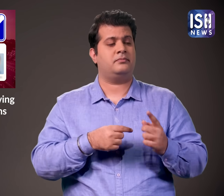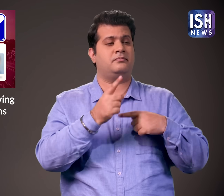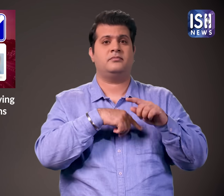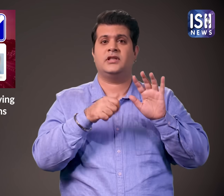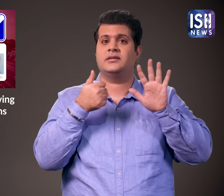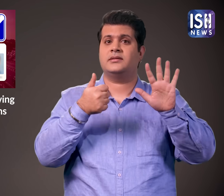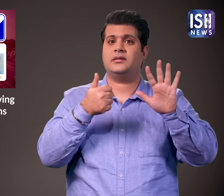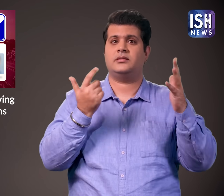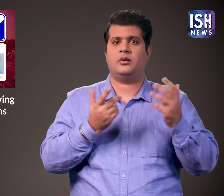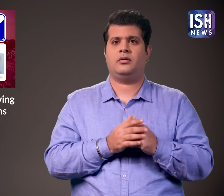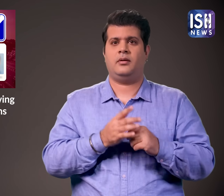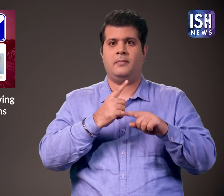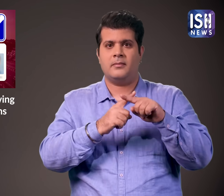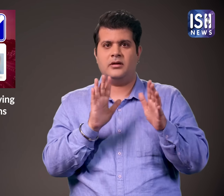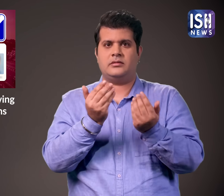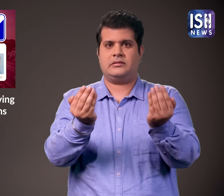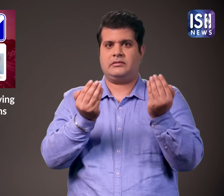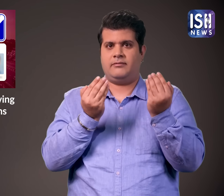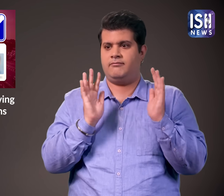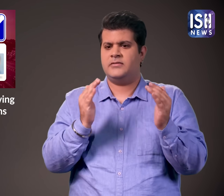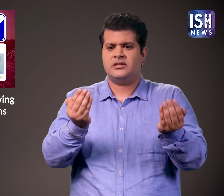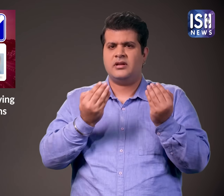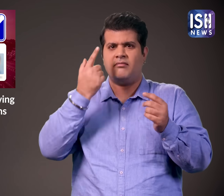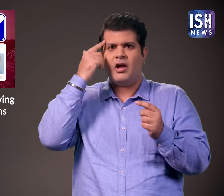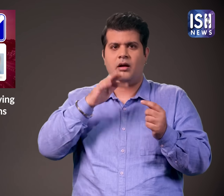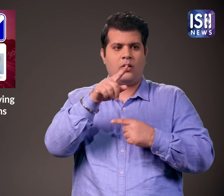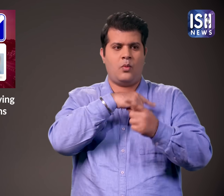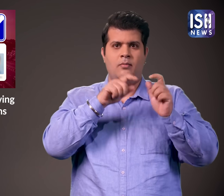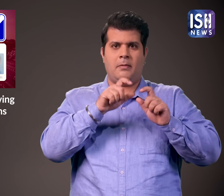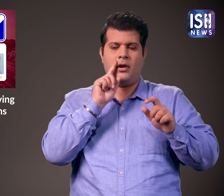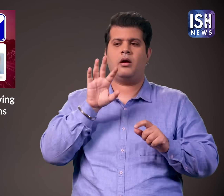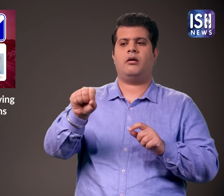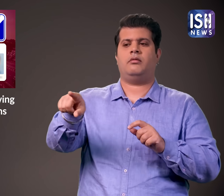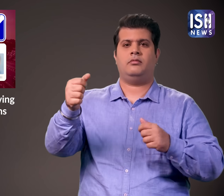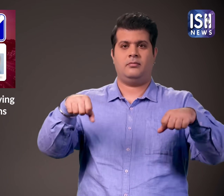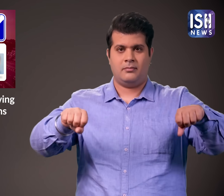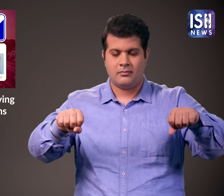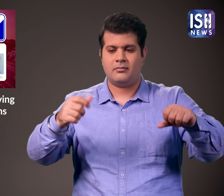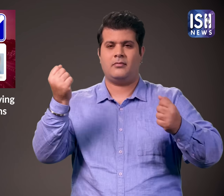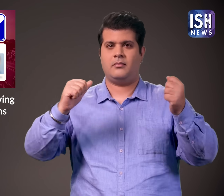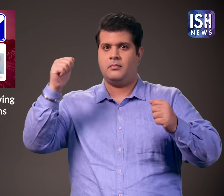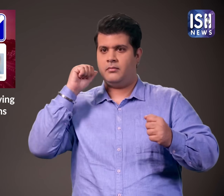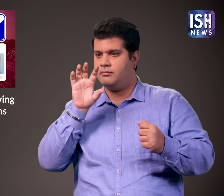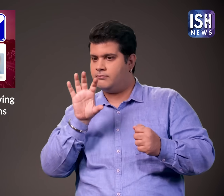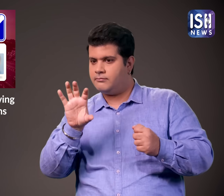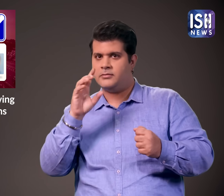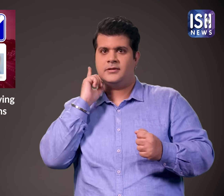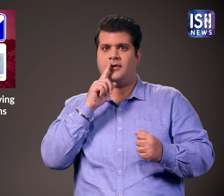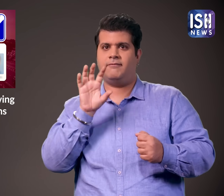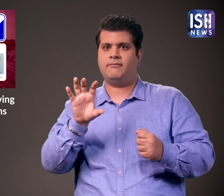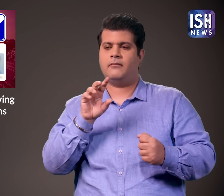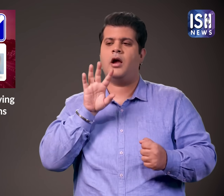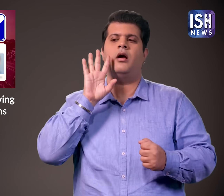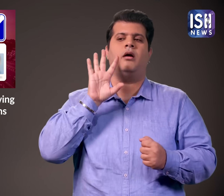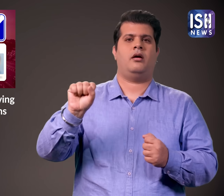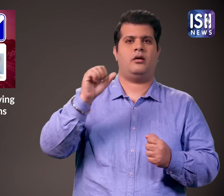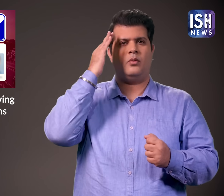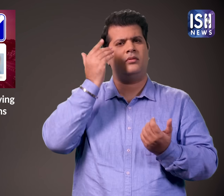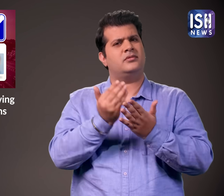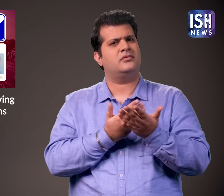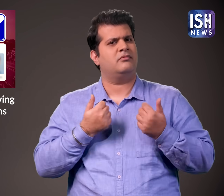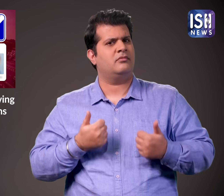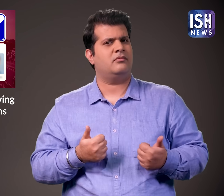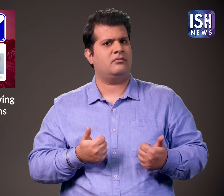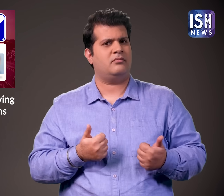6. As a safety measure, they should display a sign on the car or bike showing that the driver is Deaf.